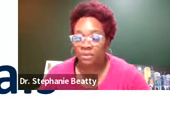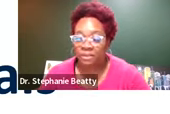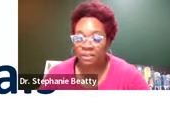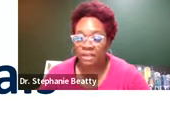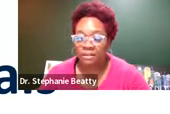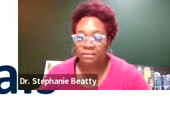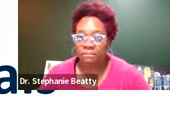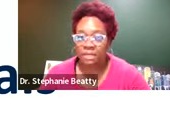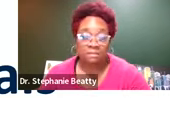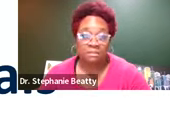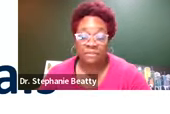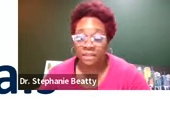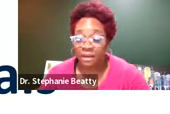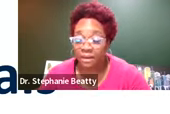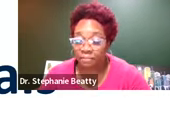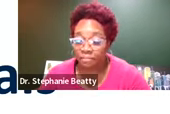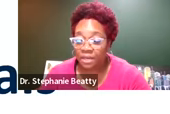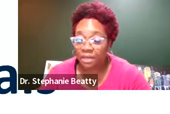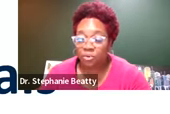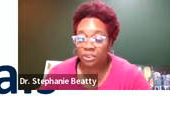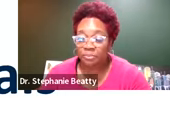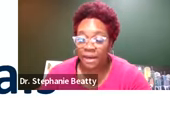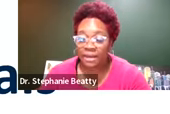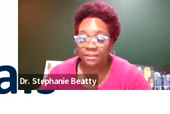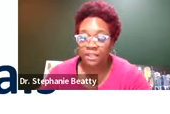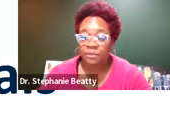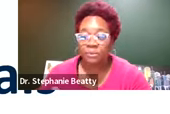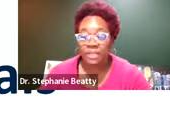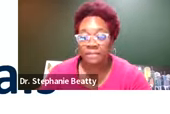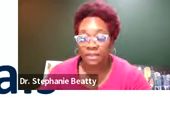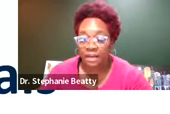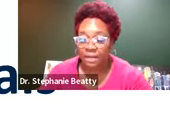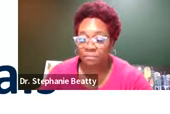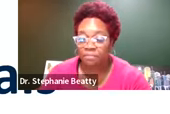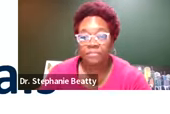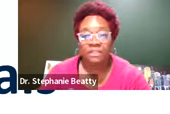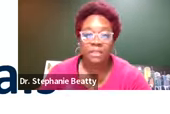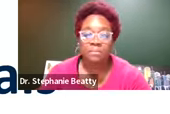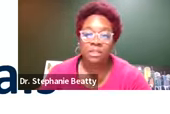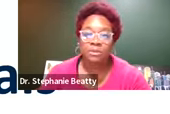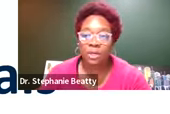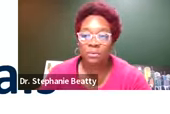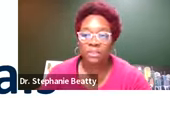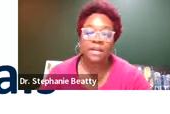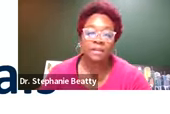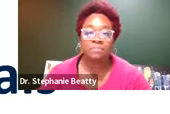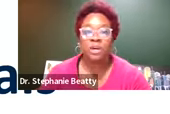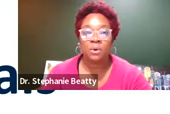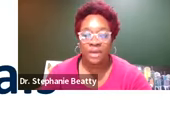that, that stuff is there. So what's best if you leave it there, send them a little note letting them know